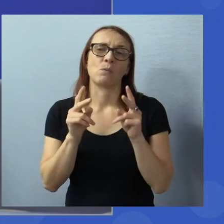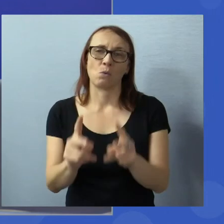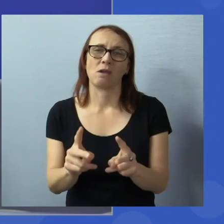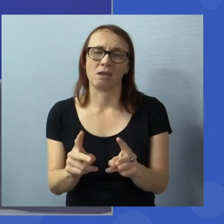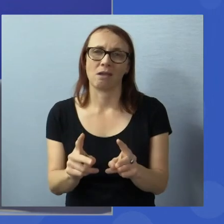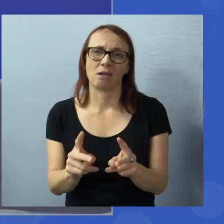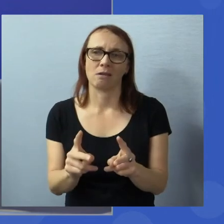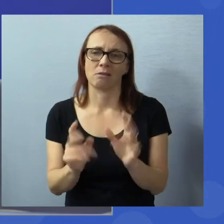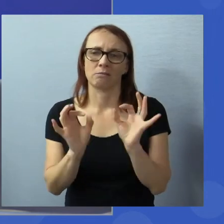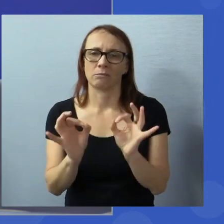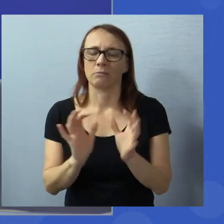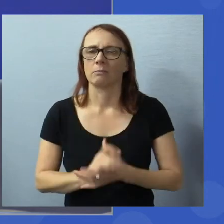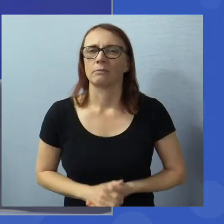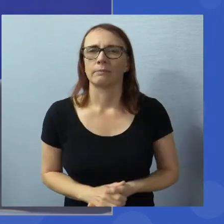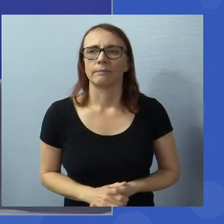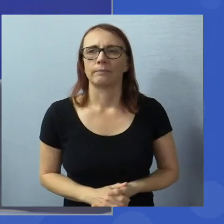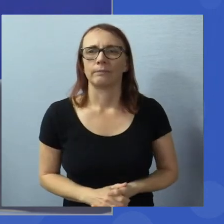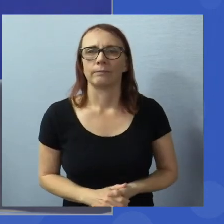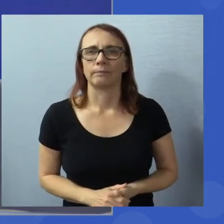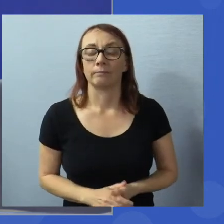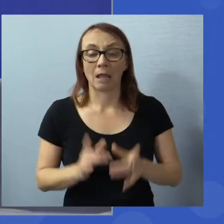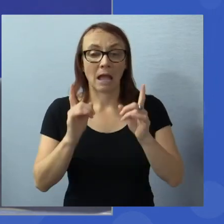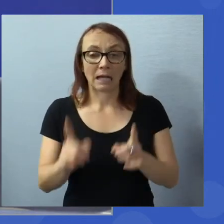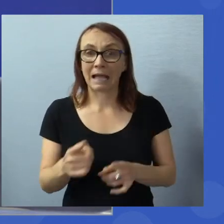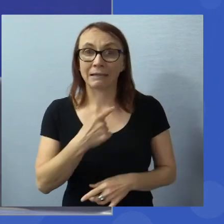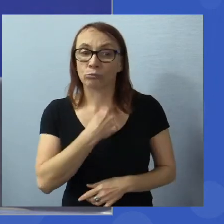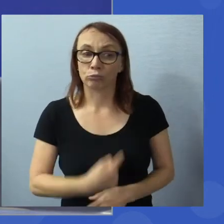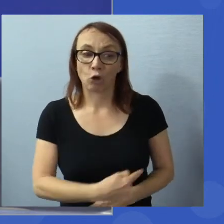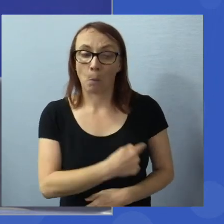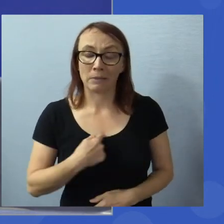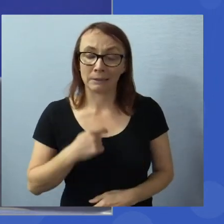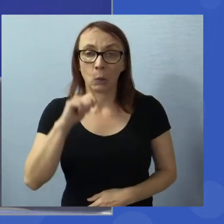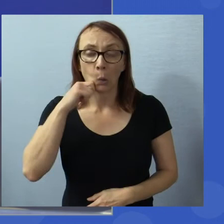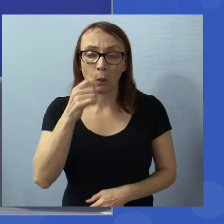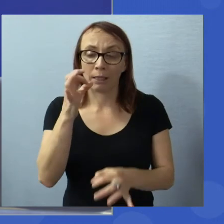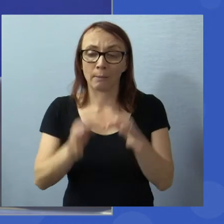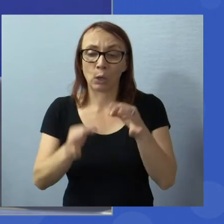will be really good now I can't absolutely promise that the politicians